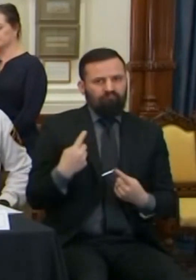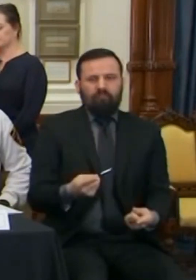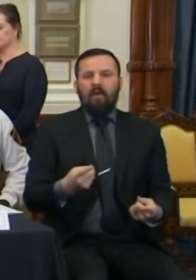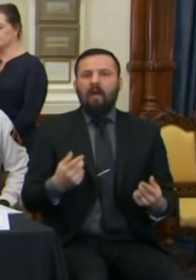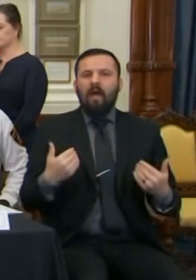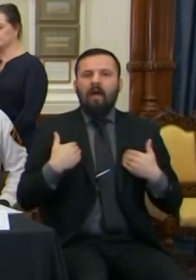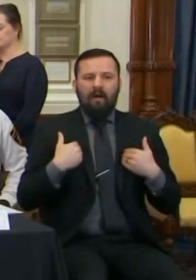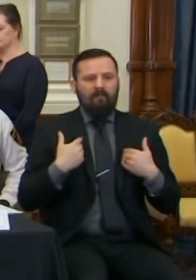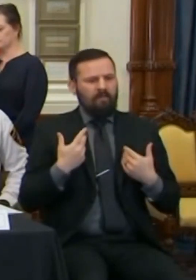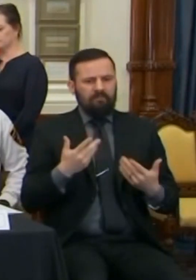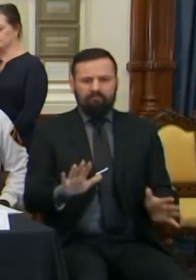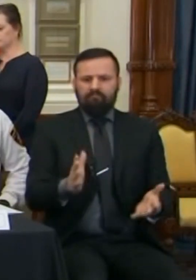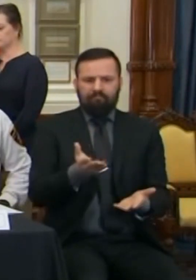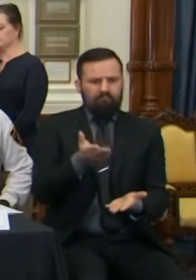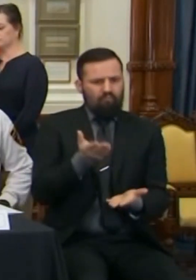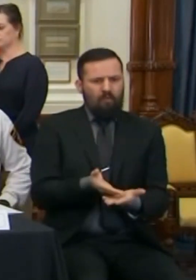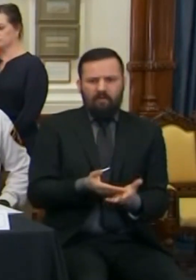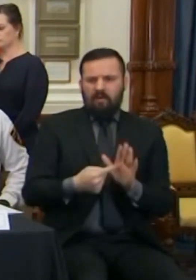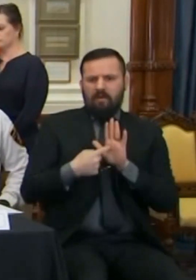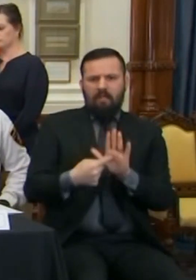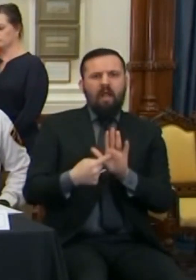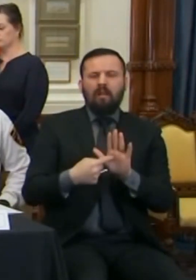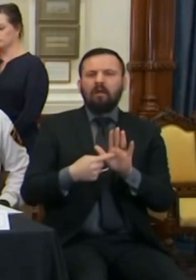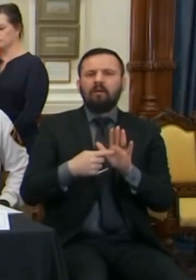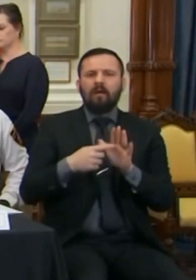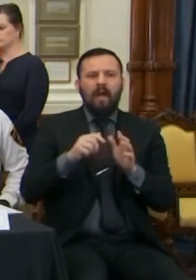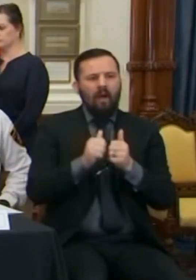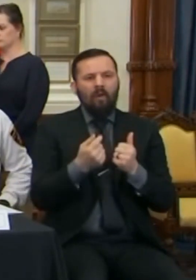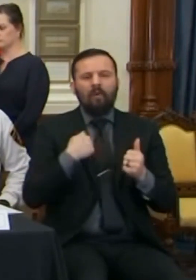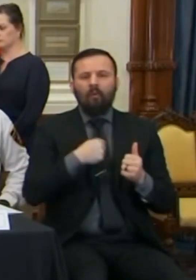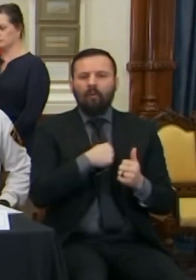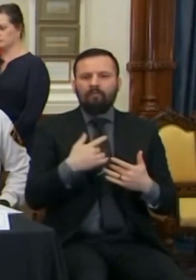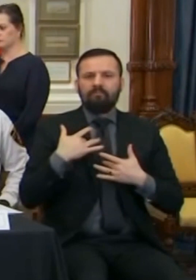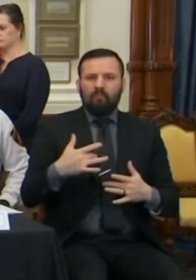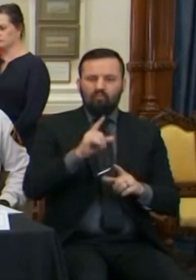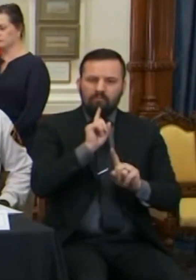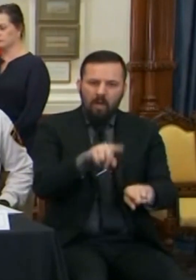proven model in the way that we respond to